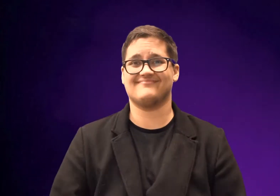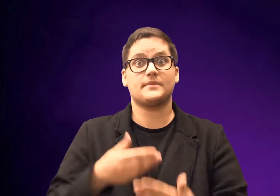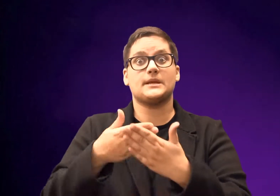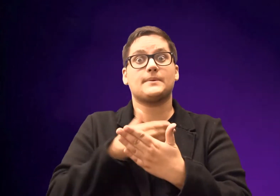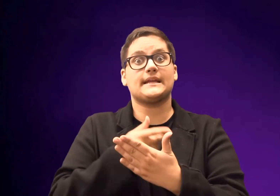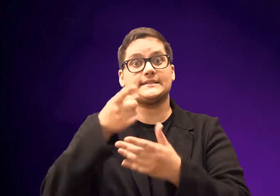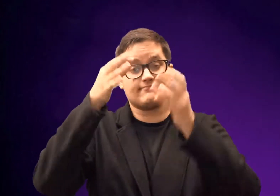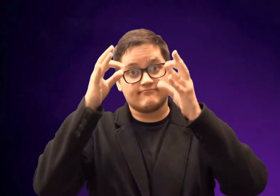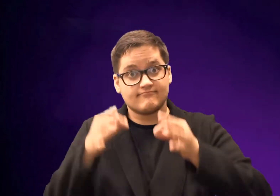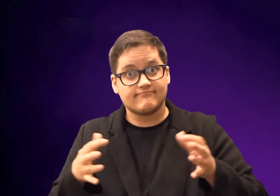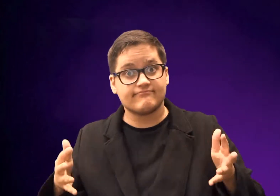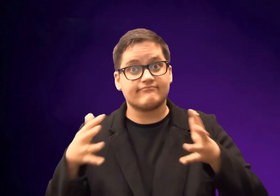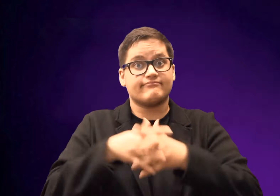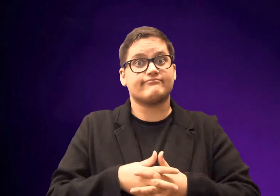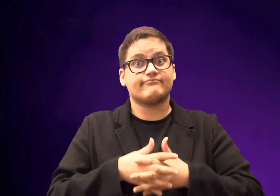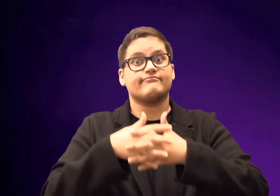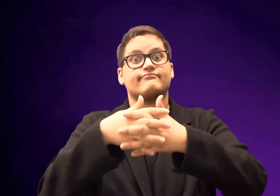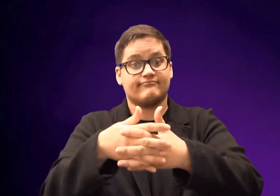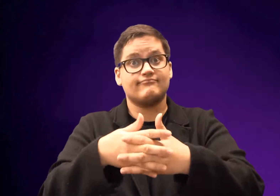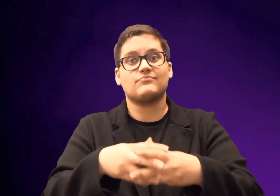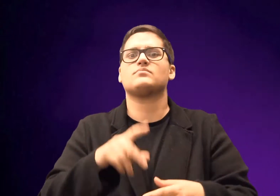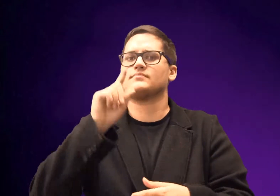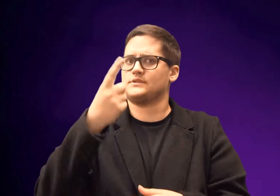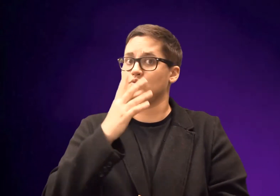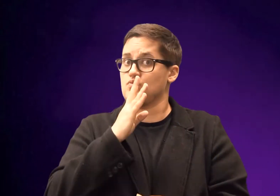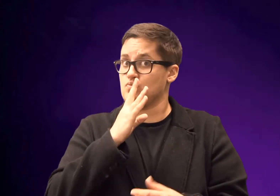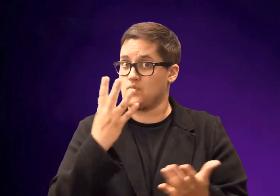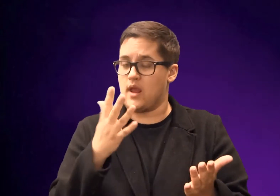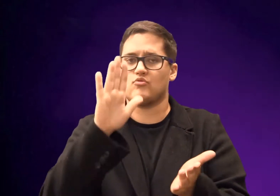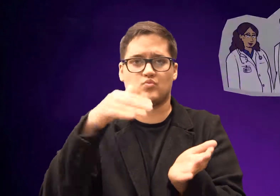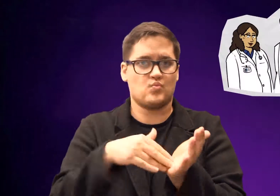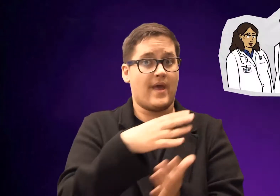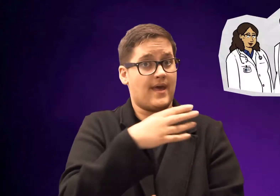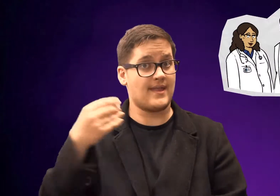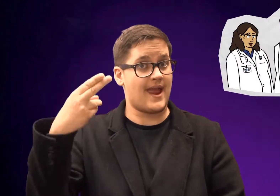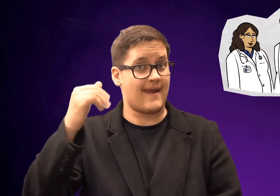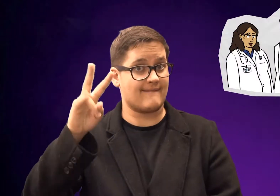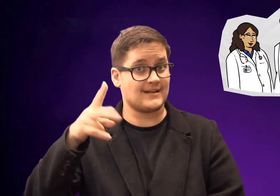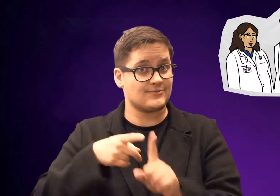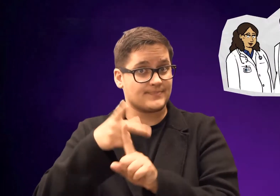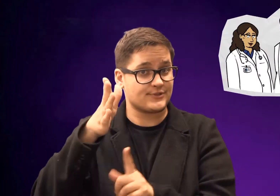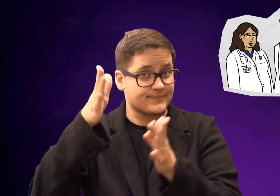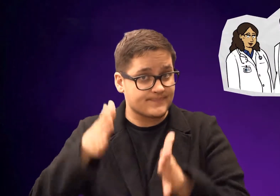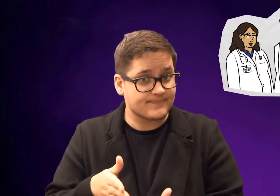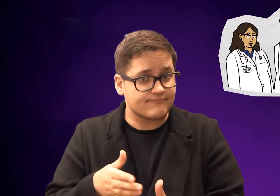Before you decide to become pregnant, you should speak to: Both of your doctor and HIV specialist.